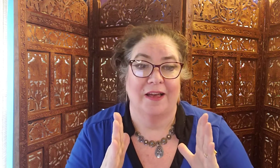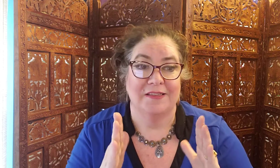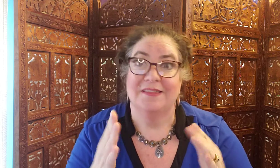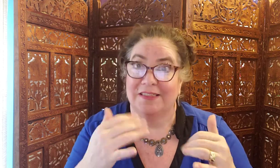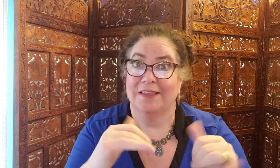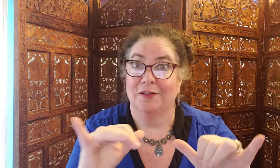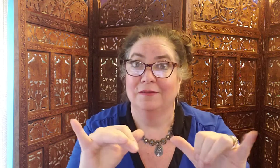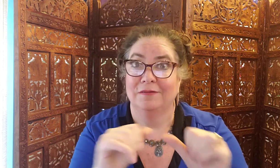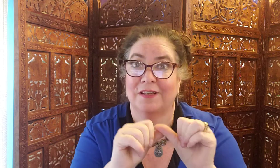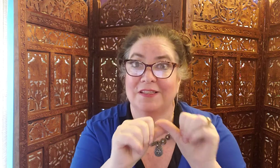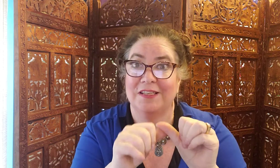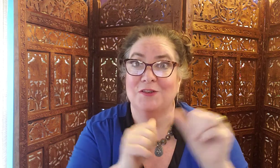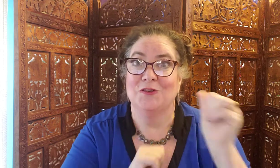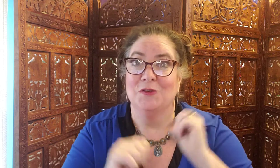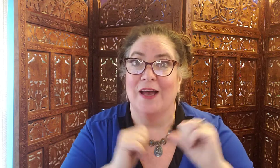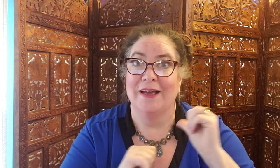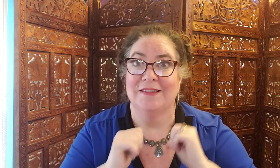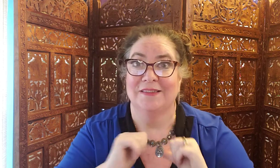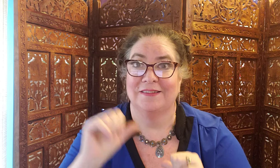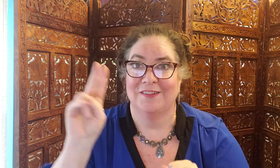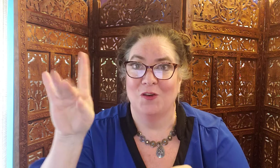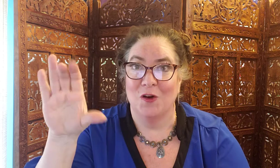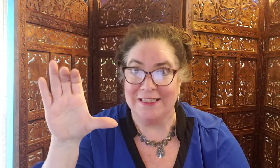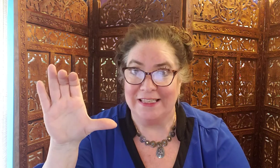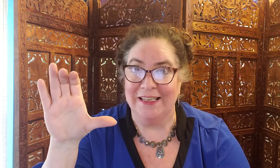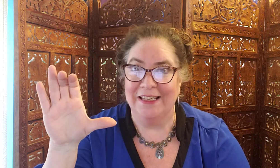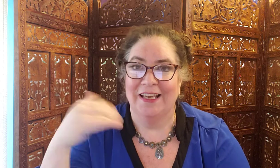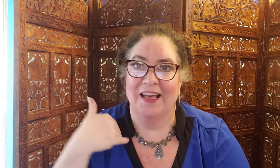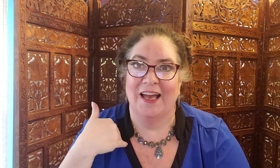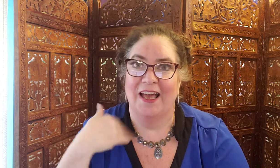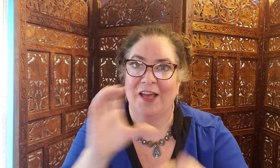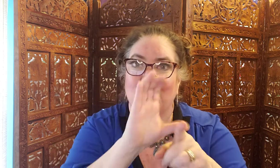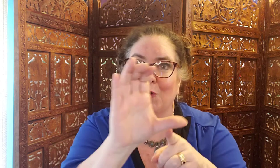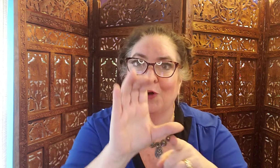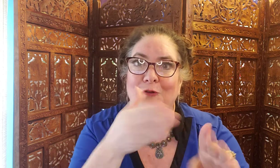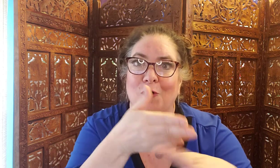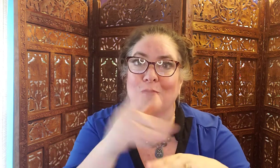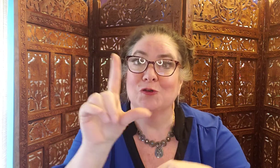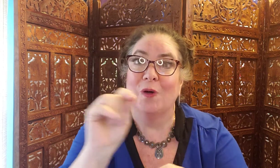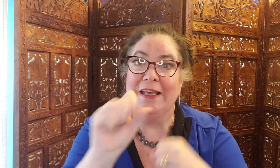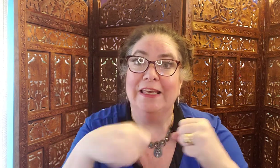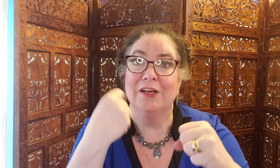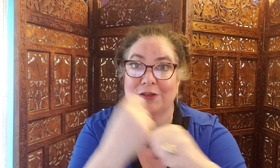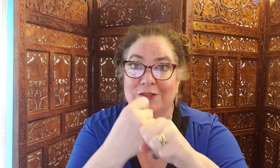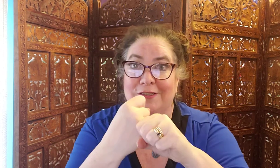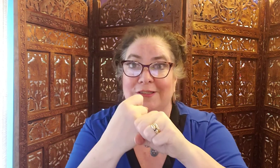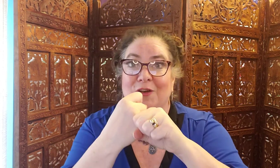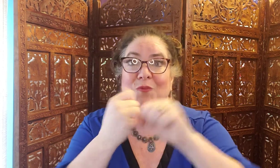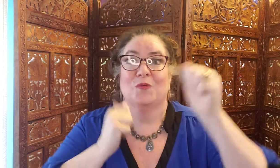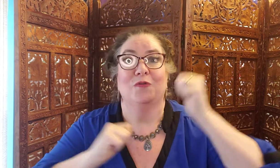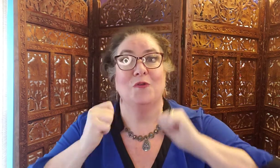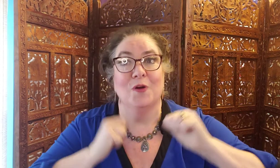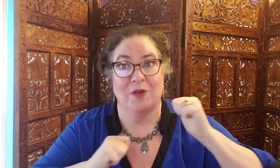and still continue to act in New York City. I had a career for over 20 years performing